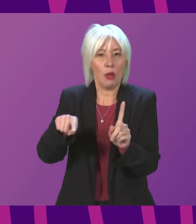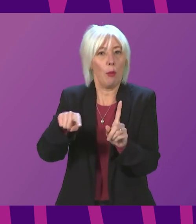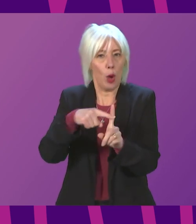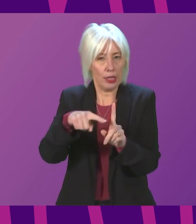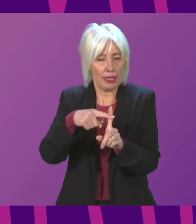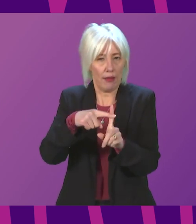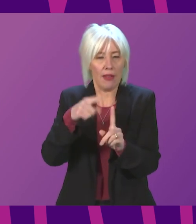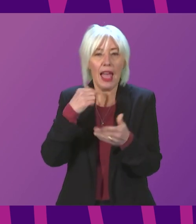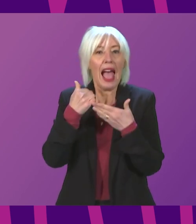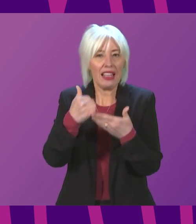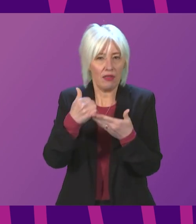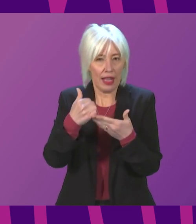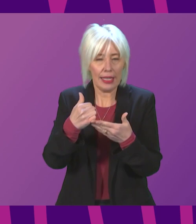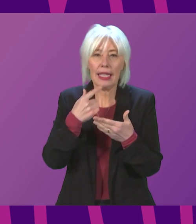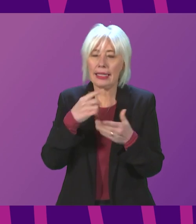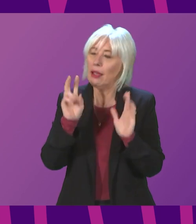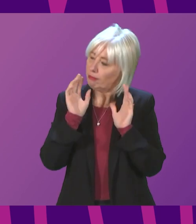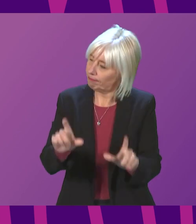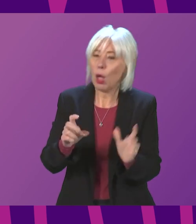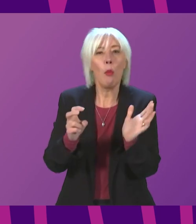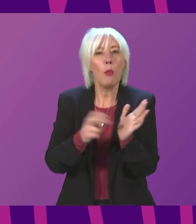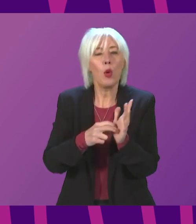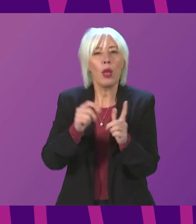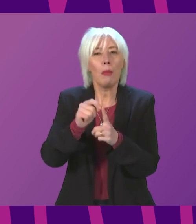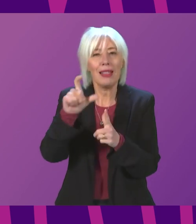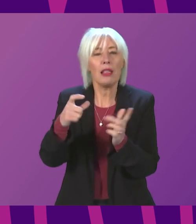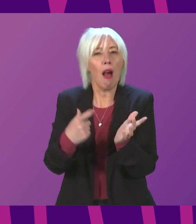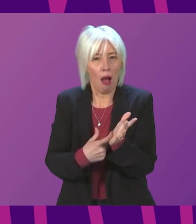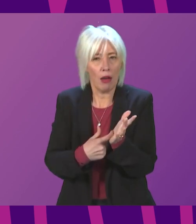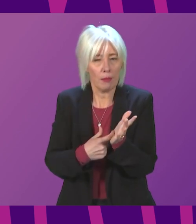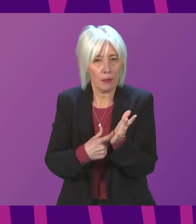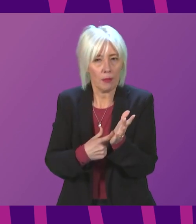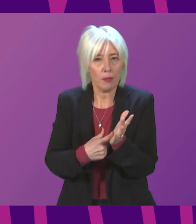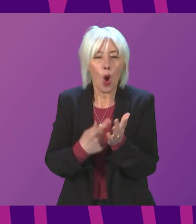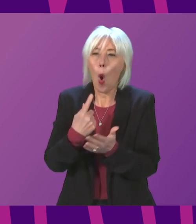the advice is that you should still book a PCR test. It is only if you have no symptoms